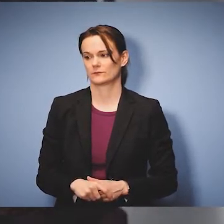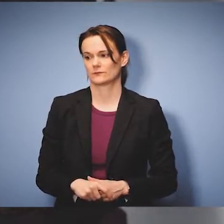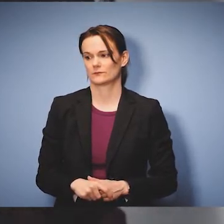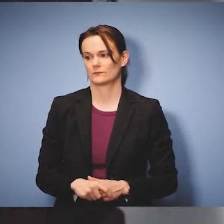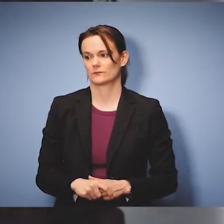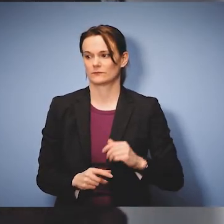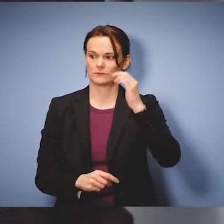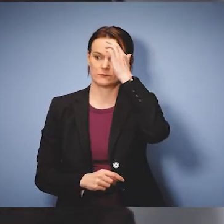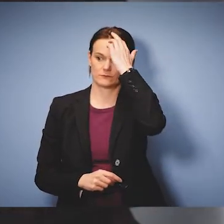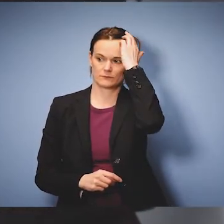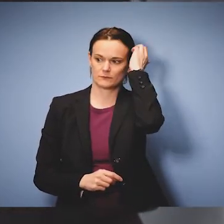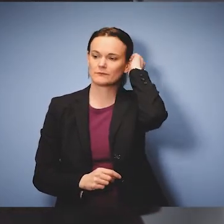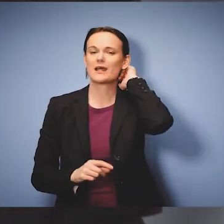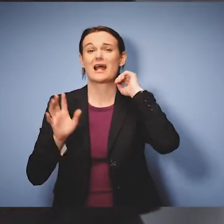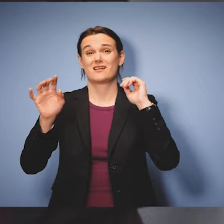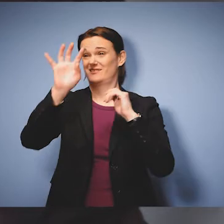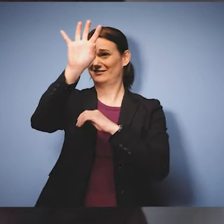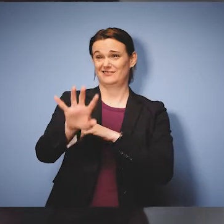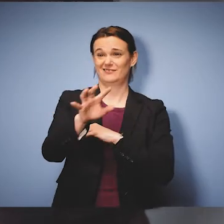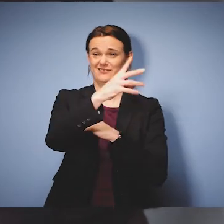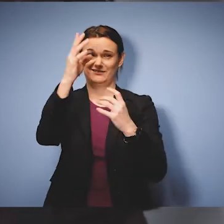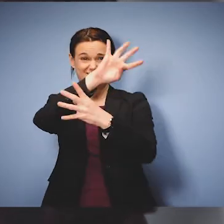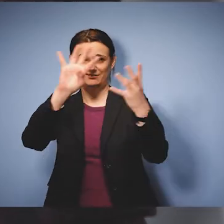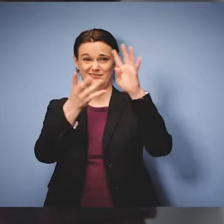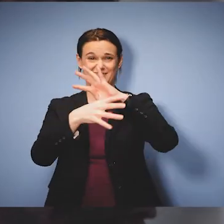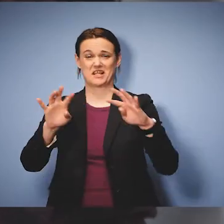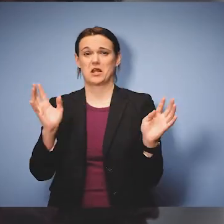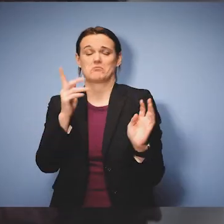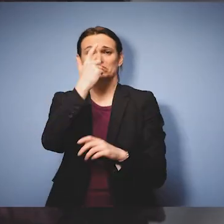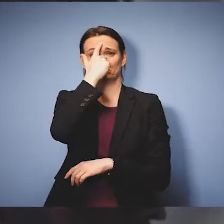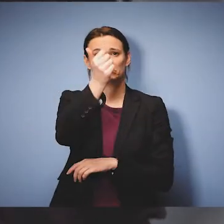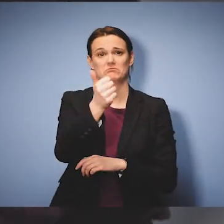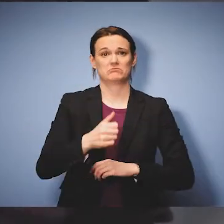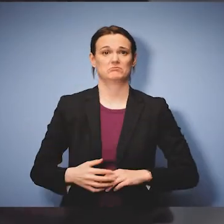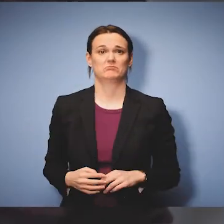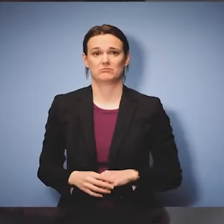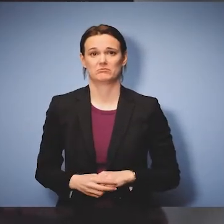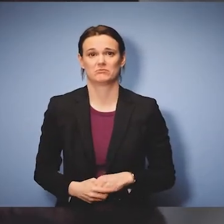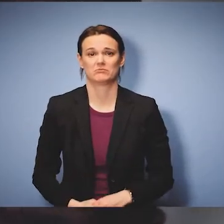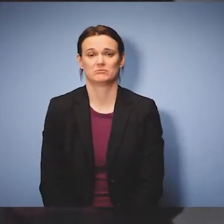There's no real pattern to this wall also. Kind of just fire the pieces up wherever you feel like you want them to go.